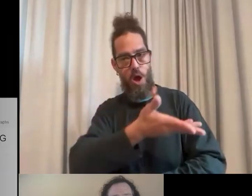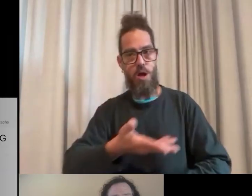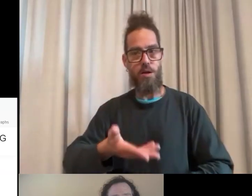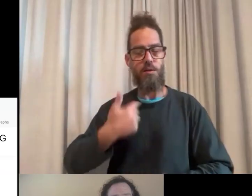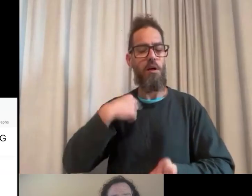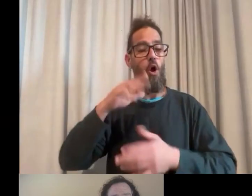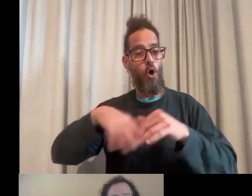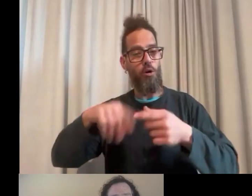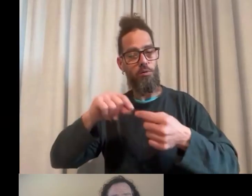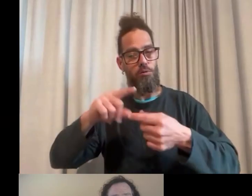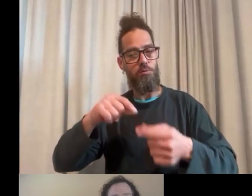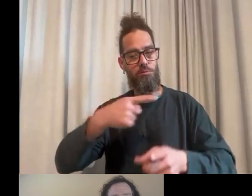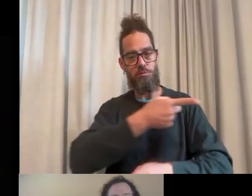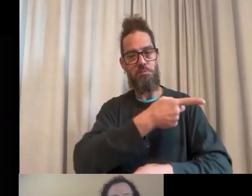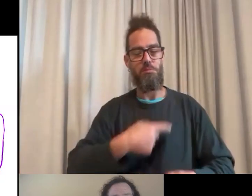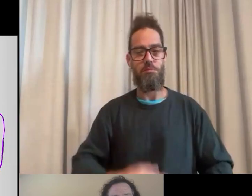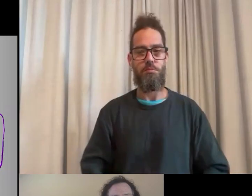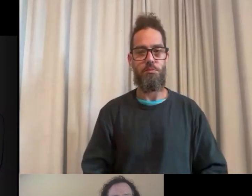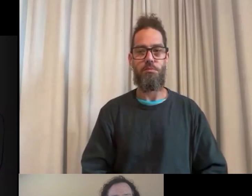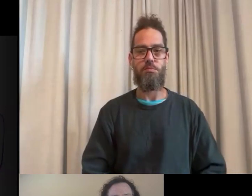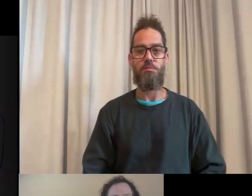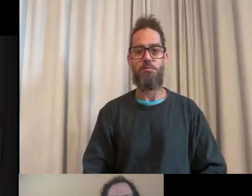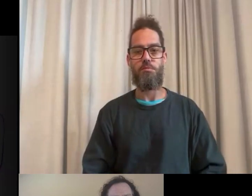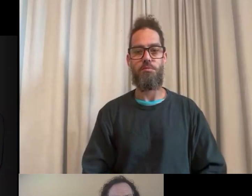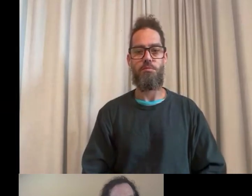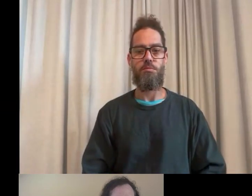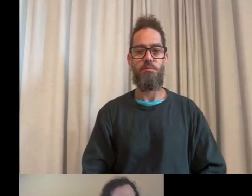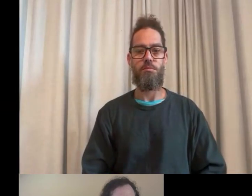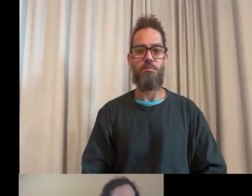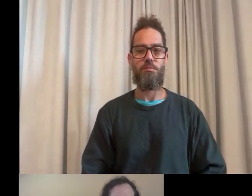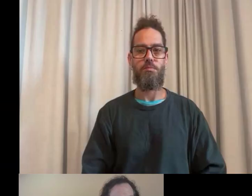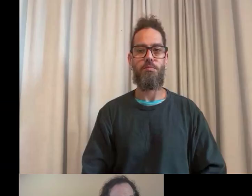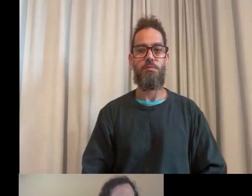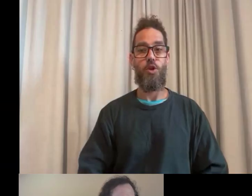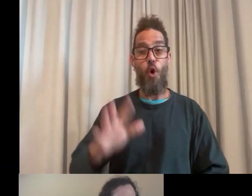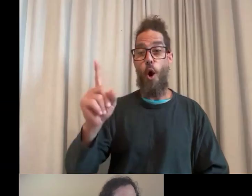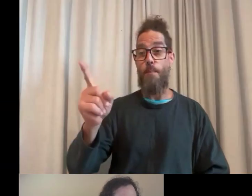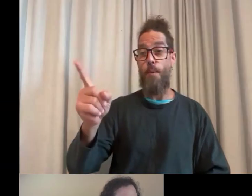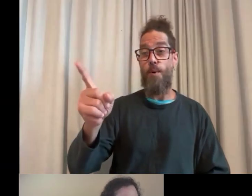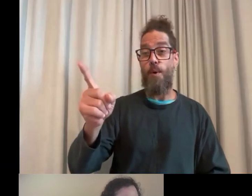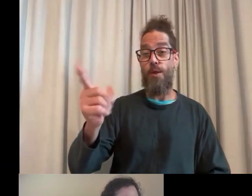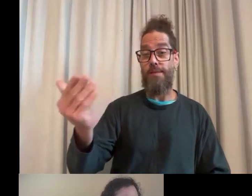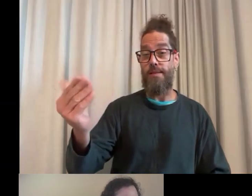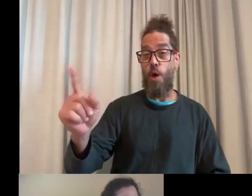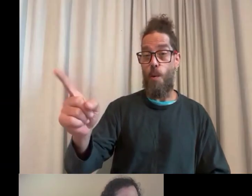I'll just give you the top edge of this, which is-- one moment please.